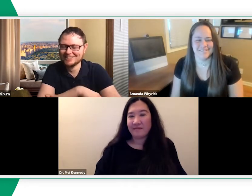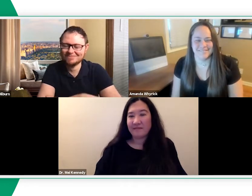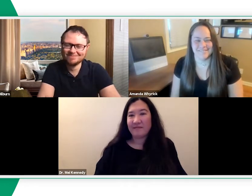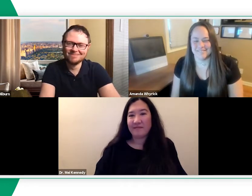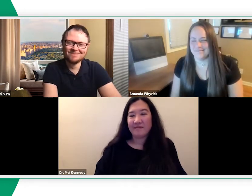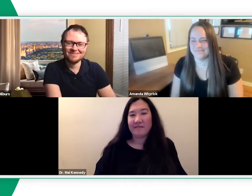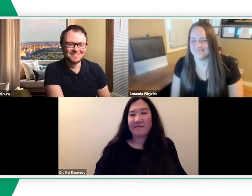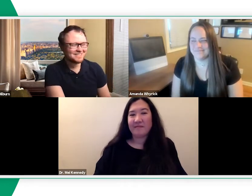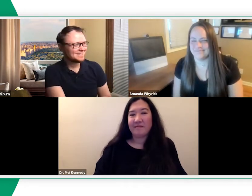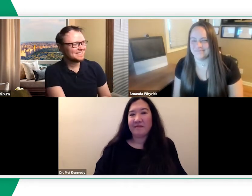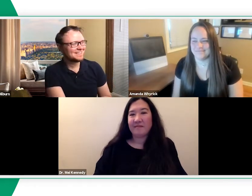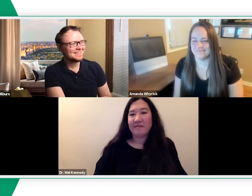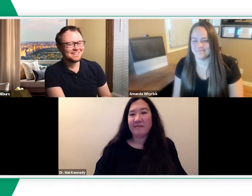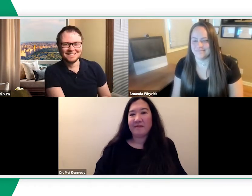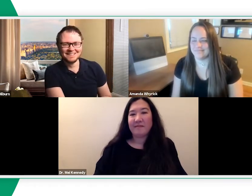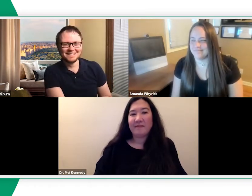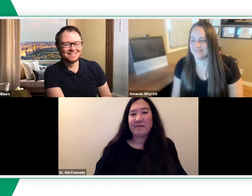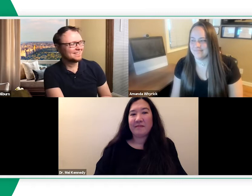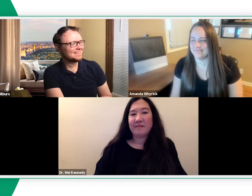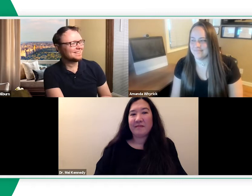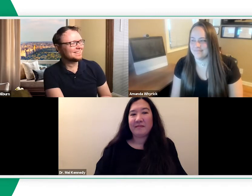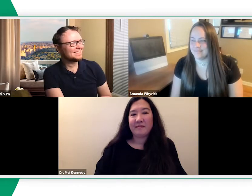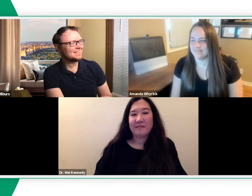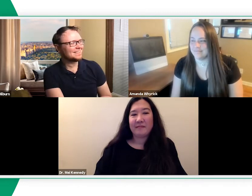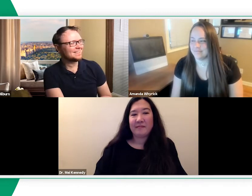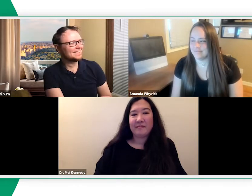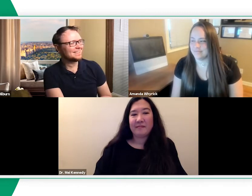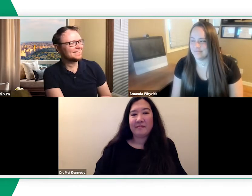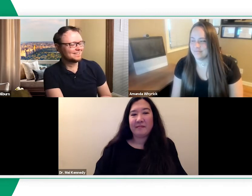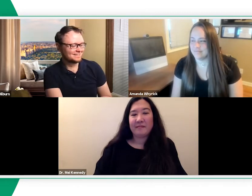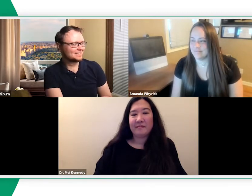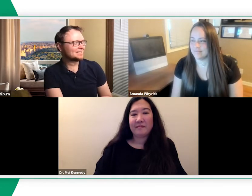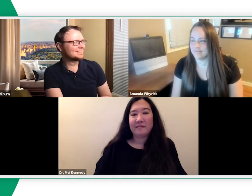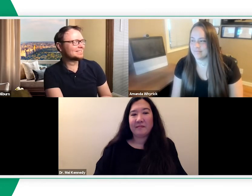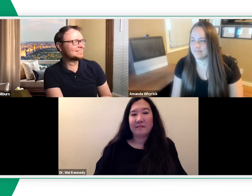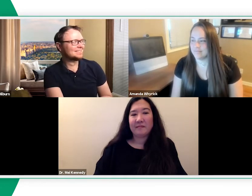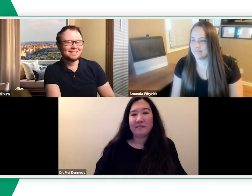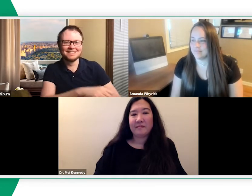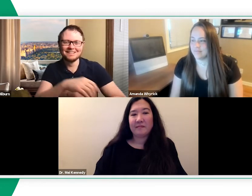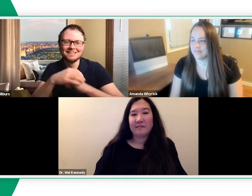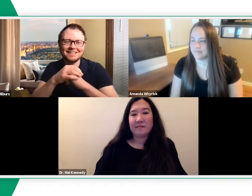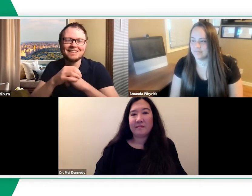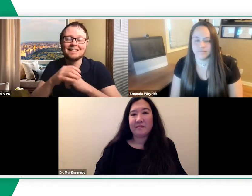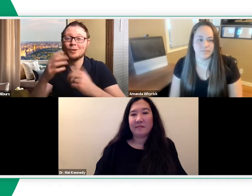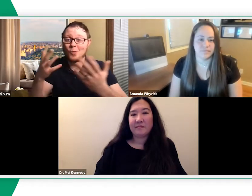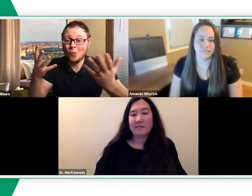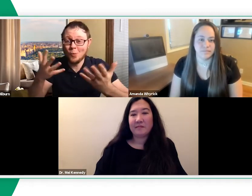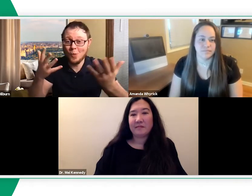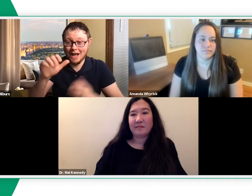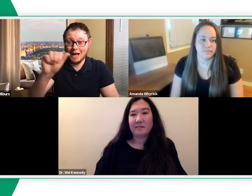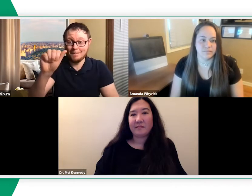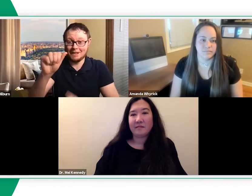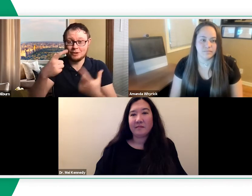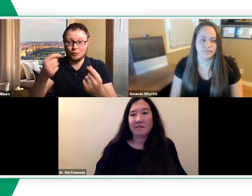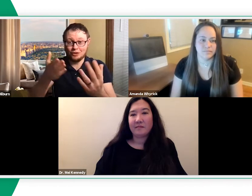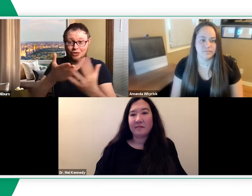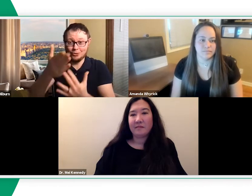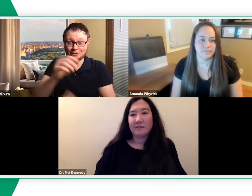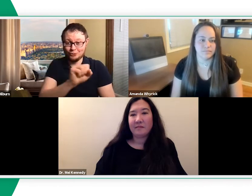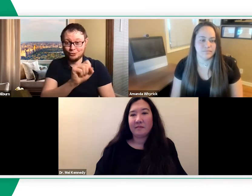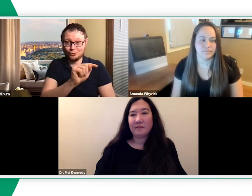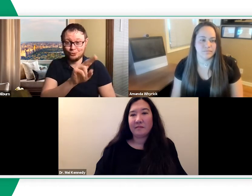before, so it was fun. >>BRIAN MILBURN: For sure.